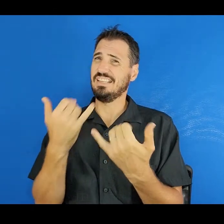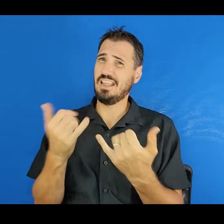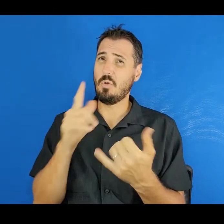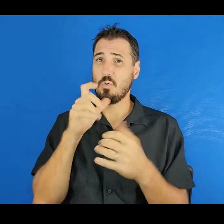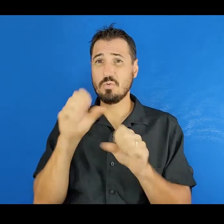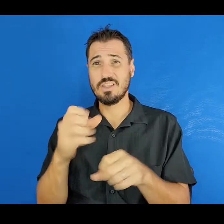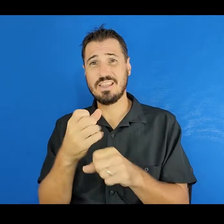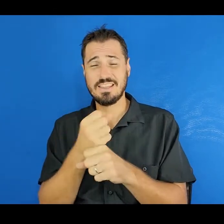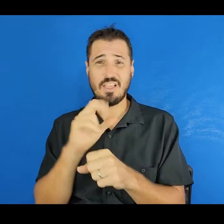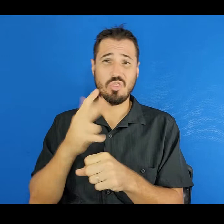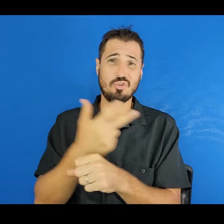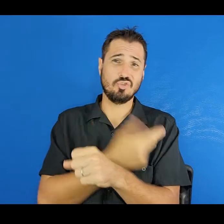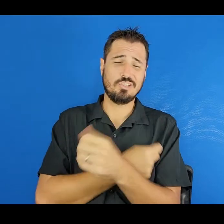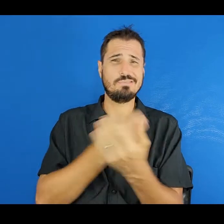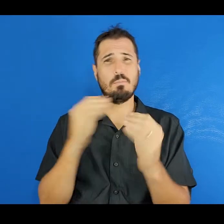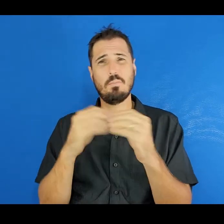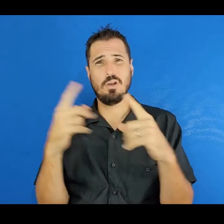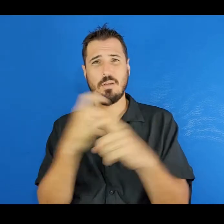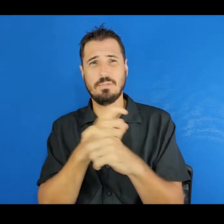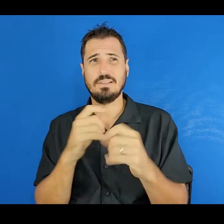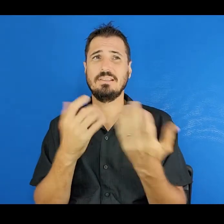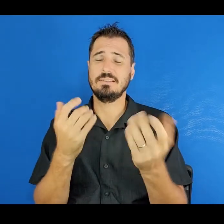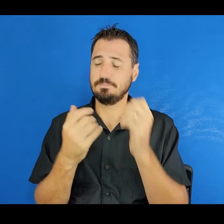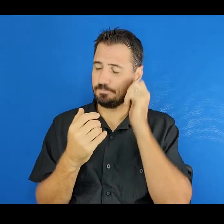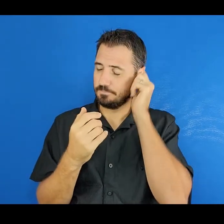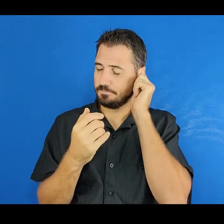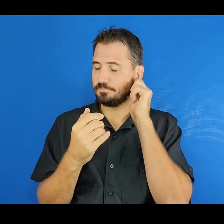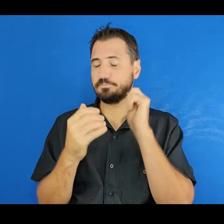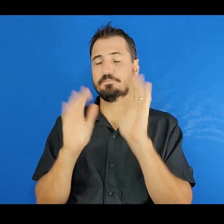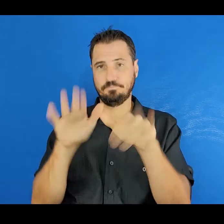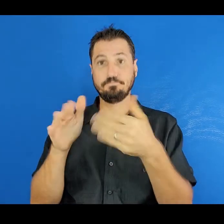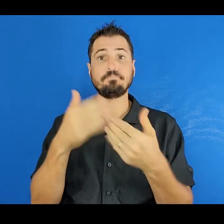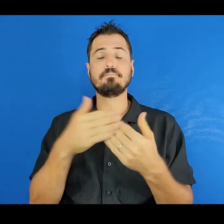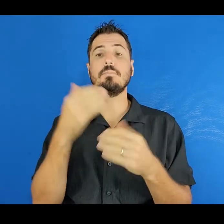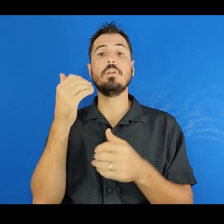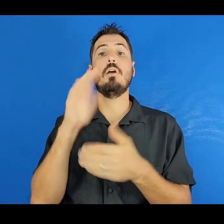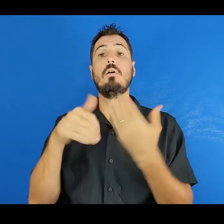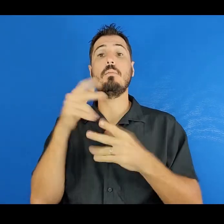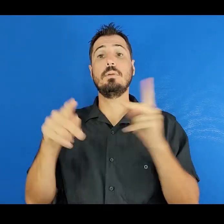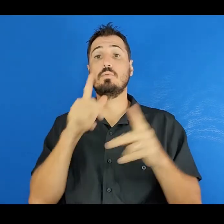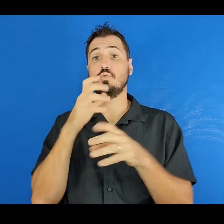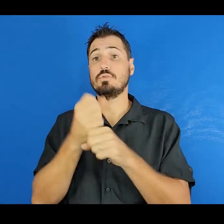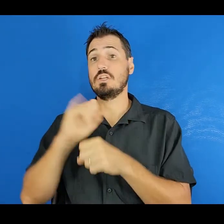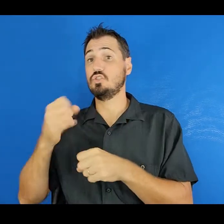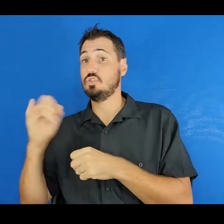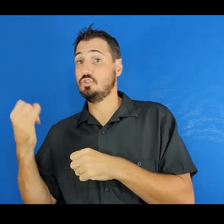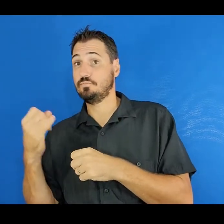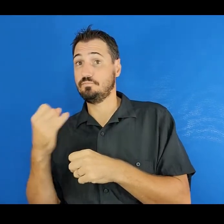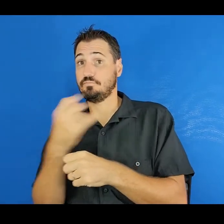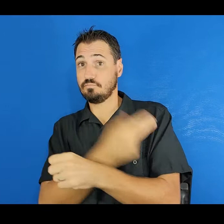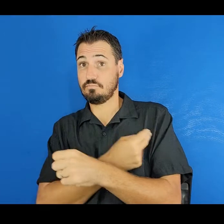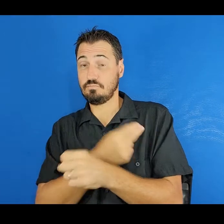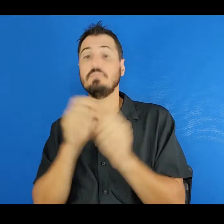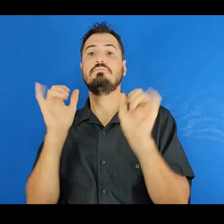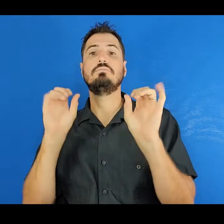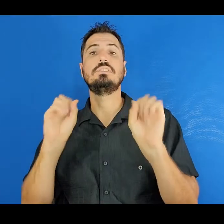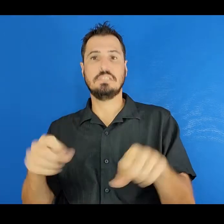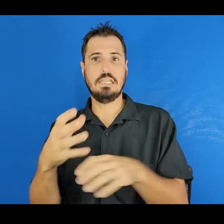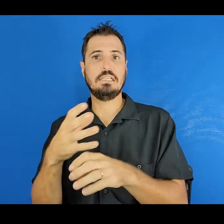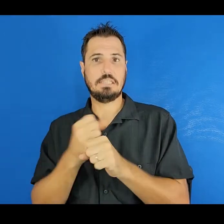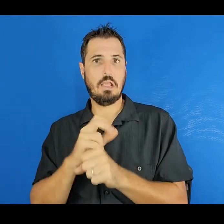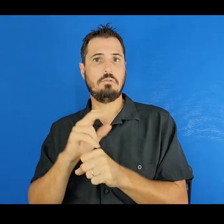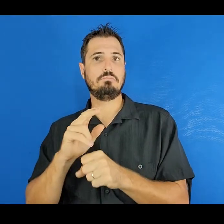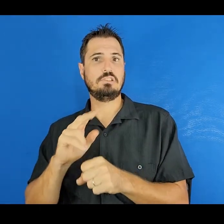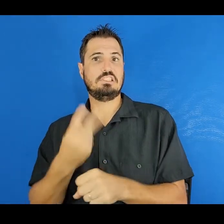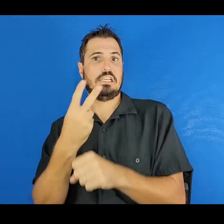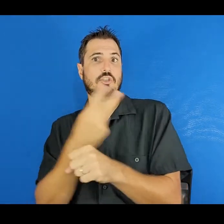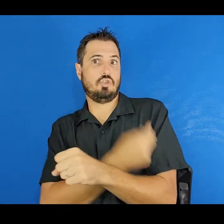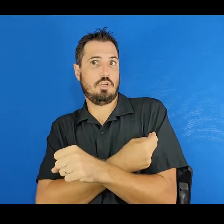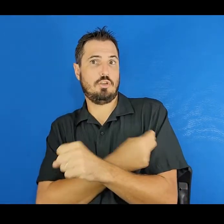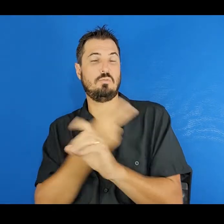The easy part: Everyone who received the Johnson & Johnson vaccine is eligible for a booster, two months or more after their initial dose.